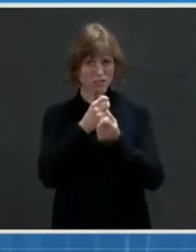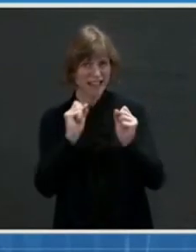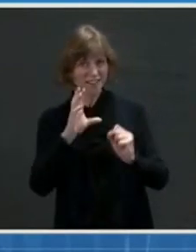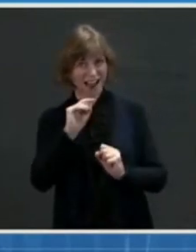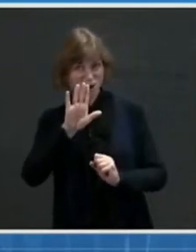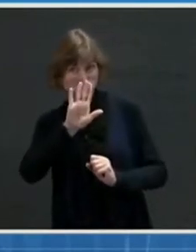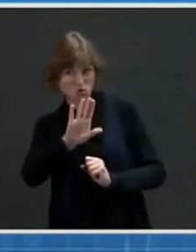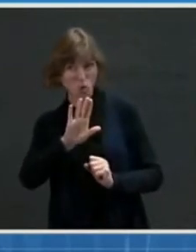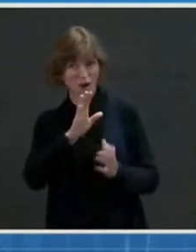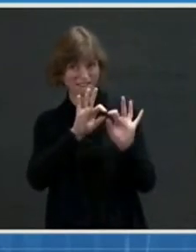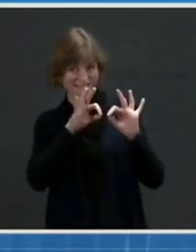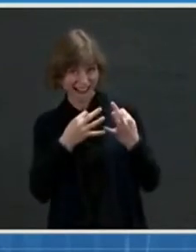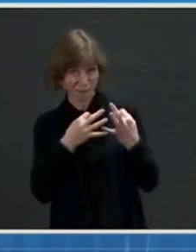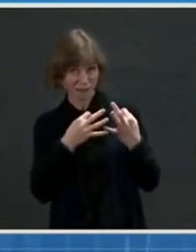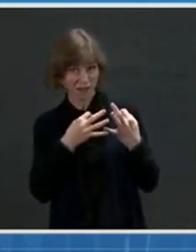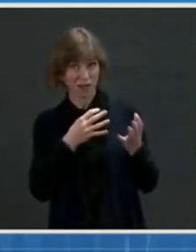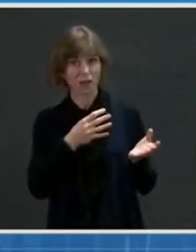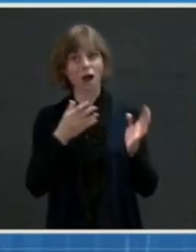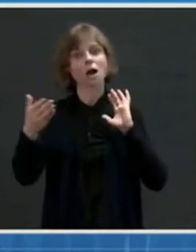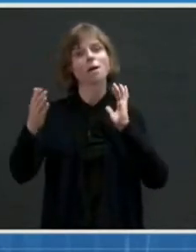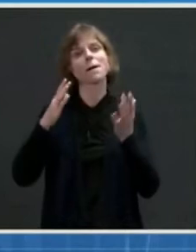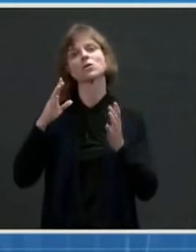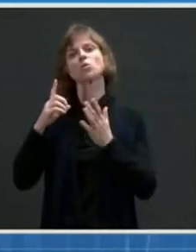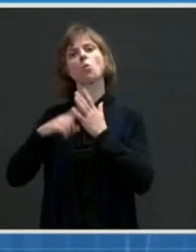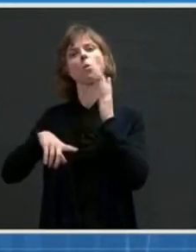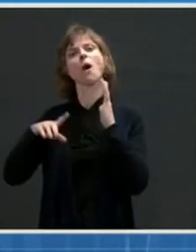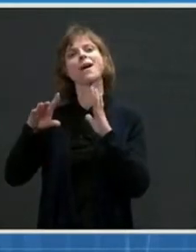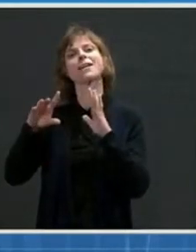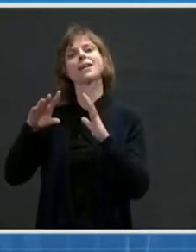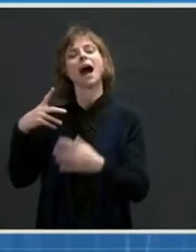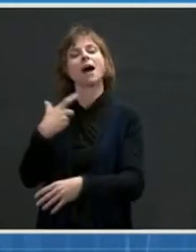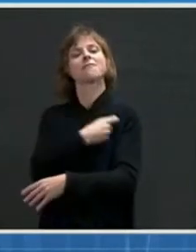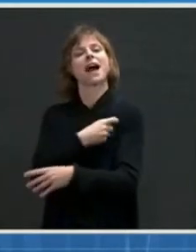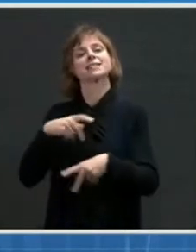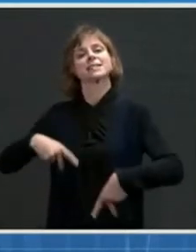YOUR OWN PERSONAL SAFETY AND